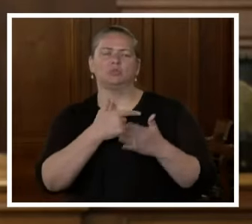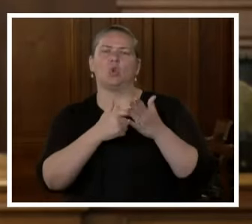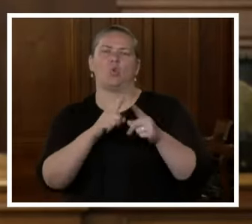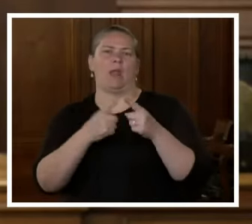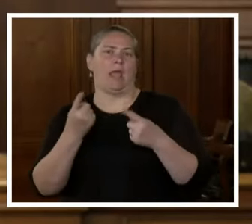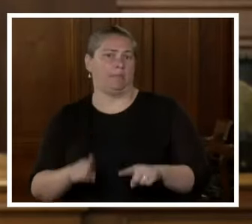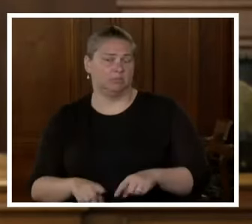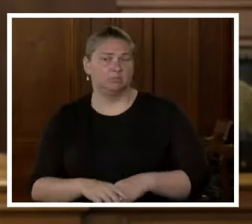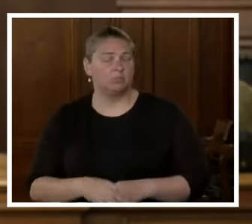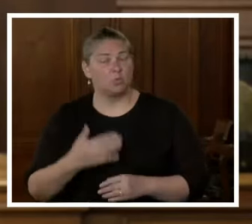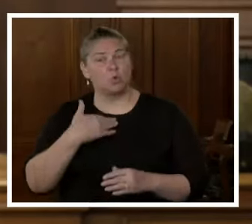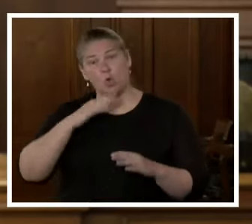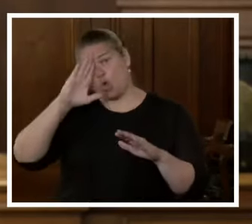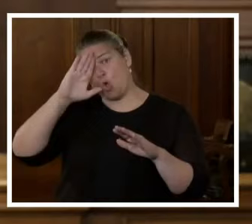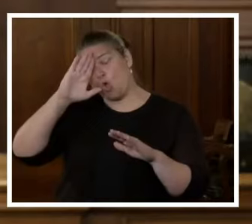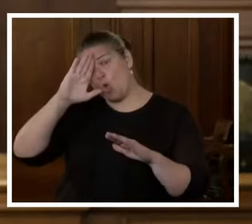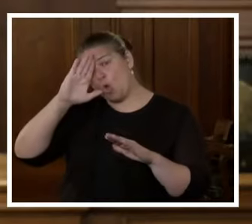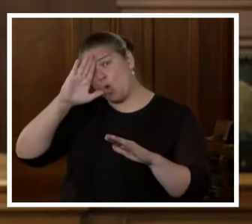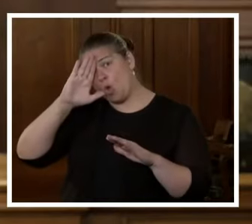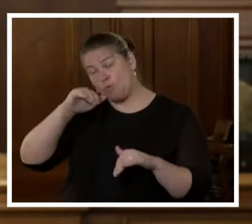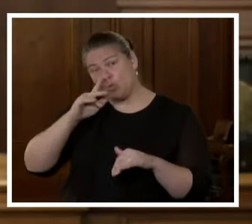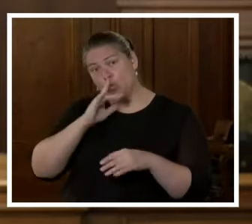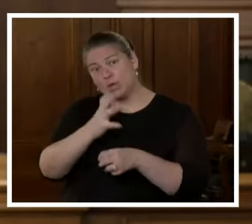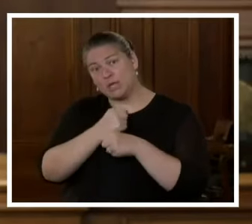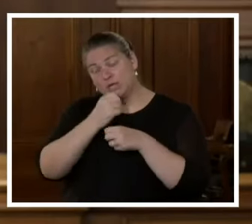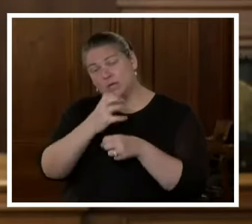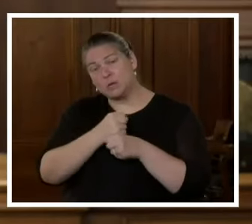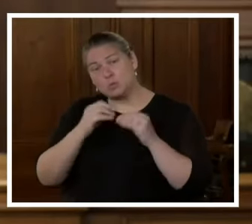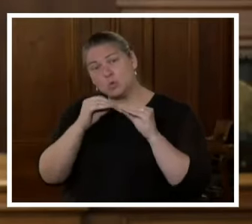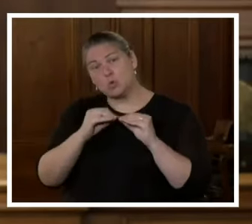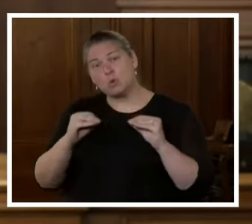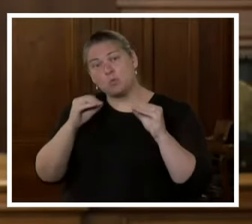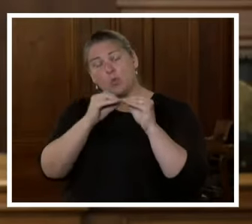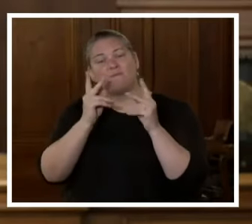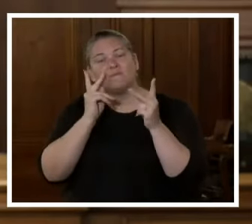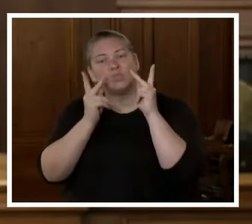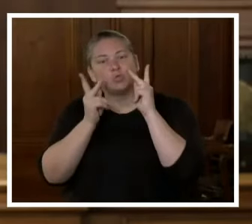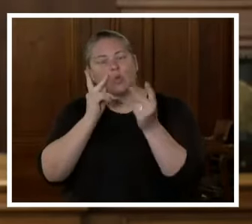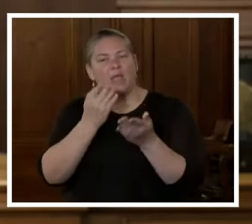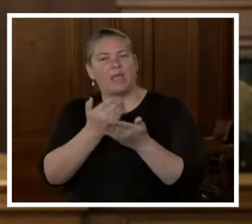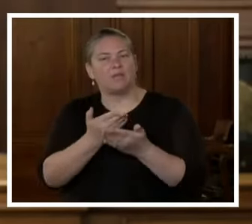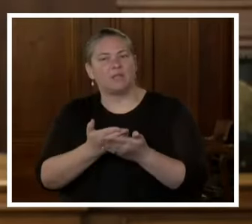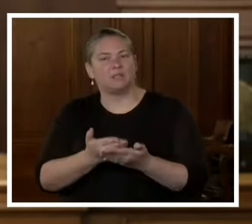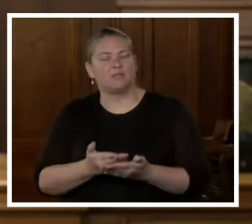AUTOPSY THAT HE DIED OF A SINGLE GUNSHOT WOUND TO THE CHESS. WE ARE STIFFLY THAT BELIEF.